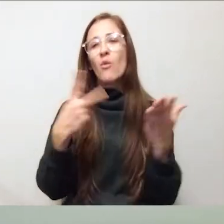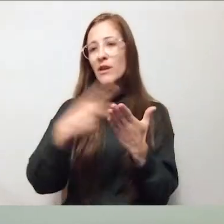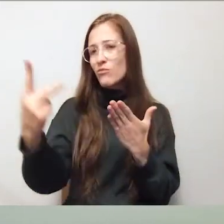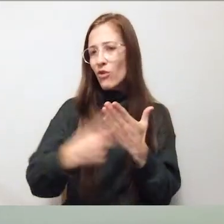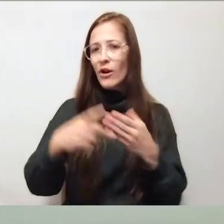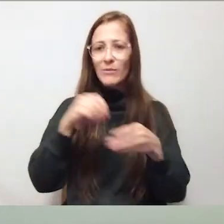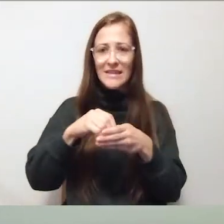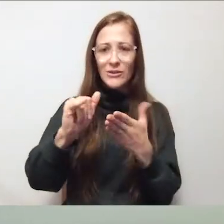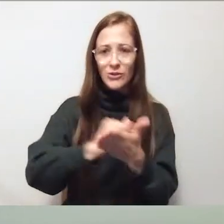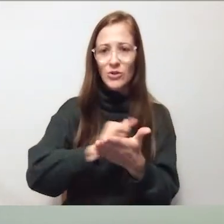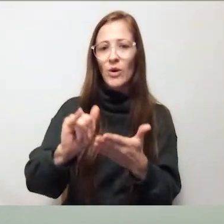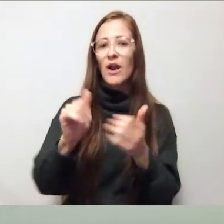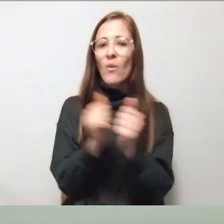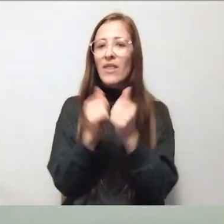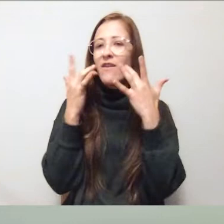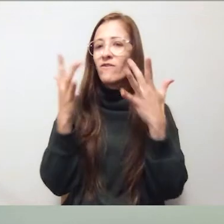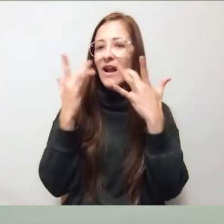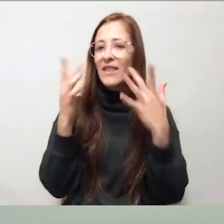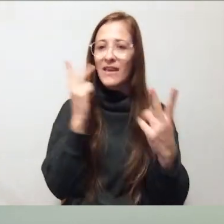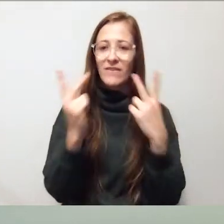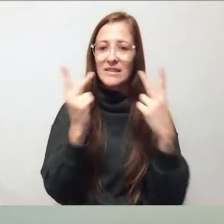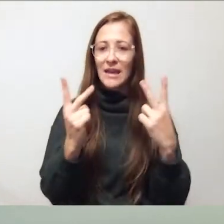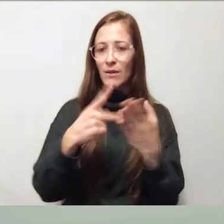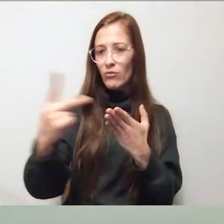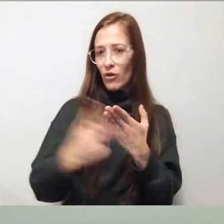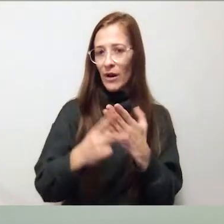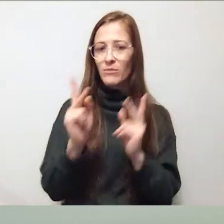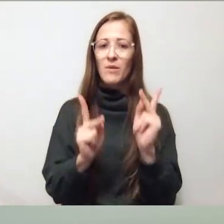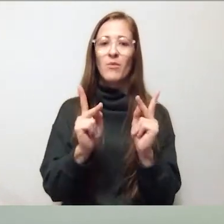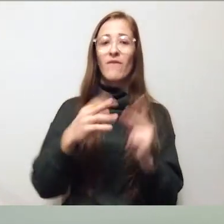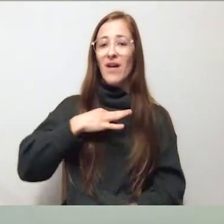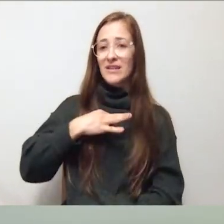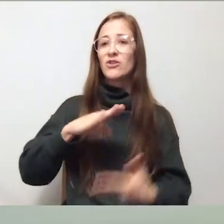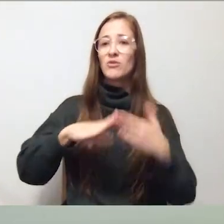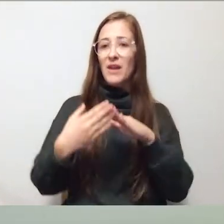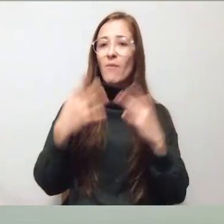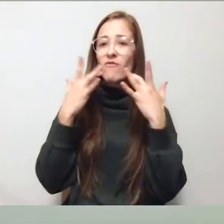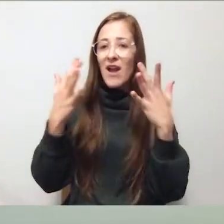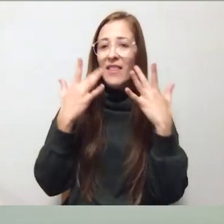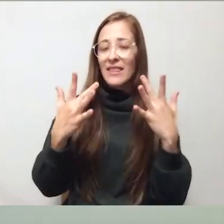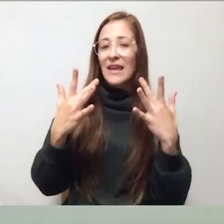that actually have friendly visiting programs where people volunteer to be friendly visitors and will also provide transportation.